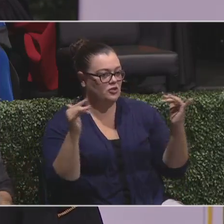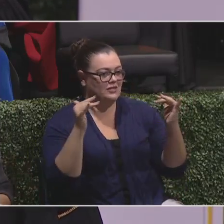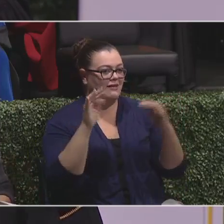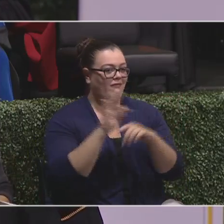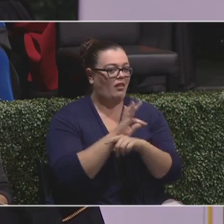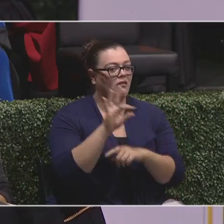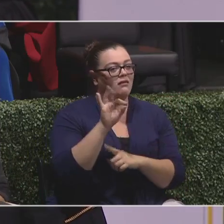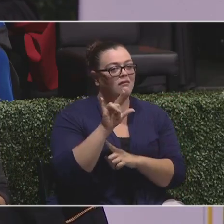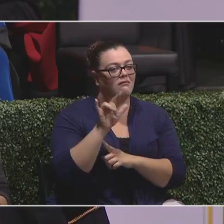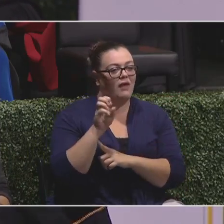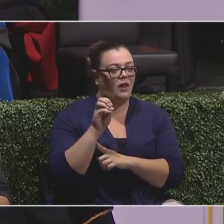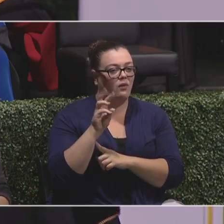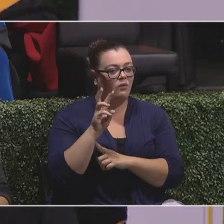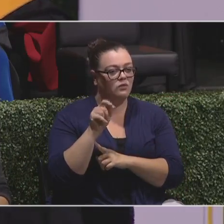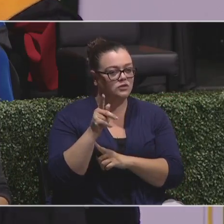MESS -- MESOAMERICAN CAVE.